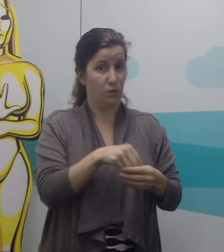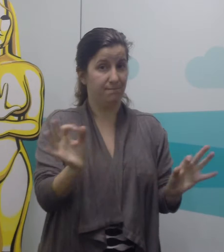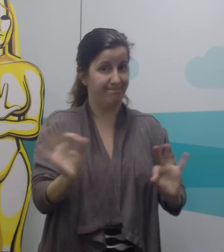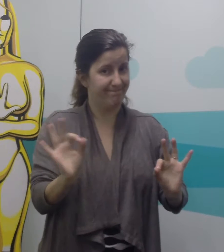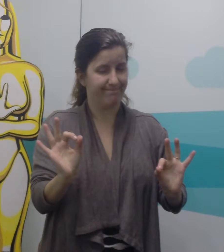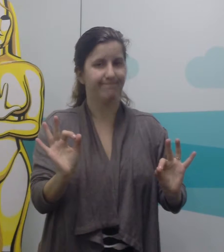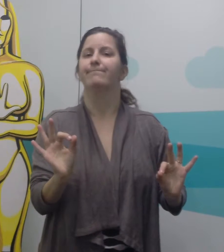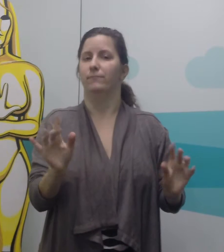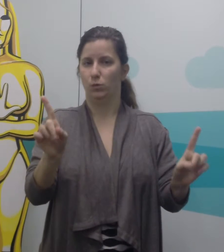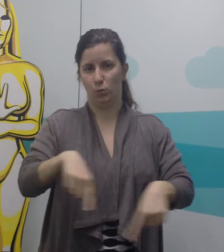3. No payment was received. If nothing, movie will be disqualified